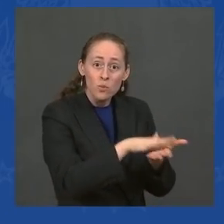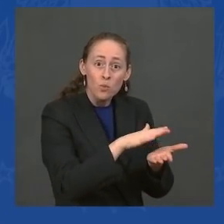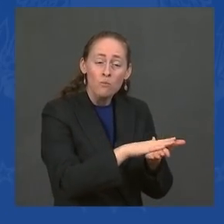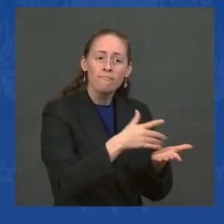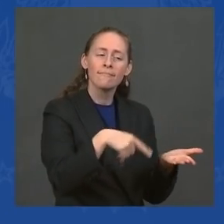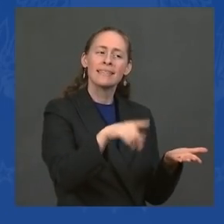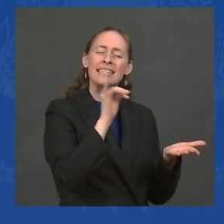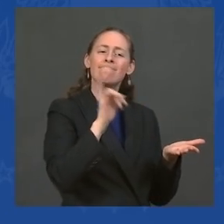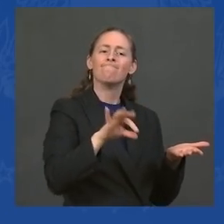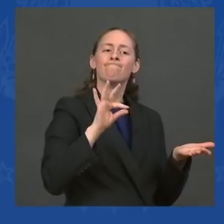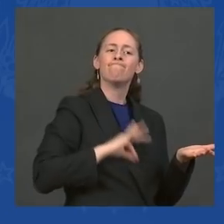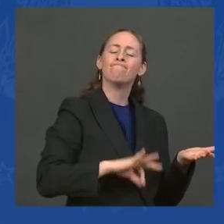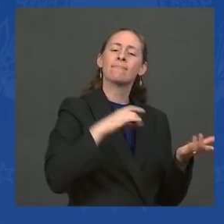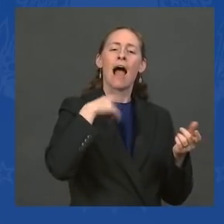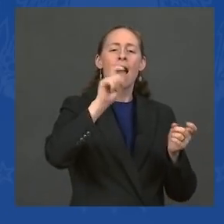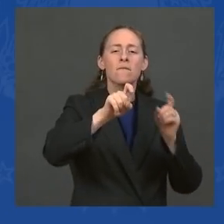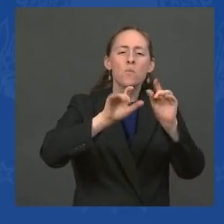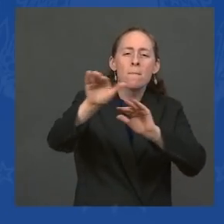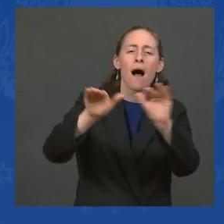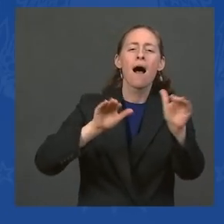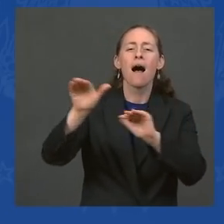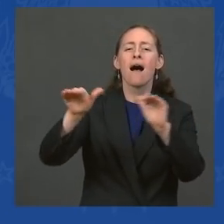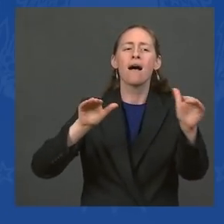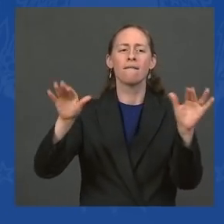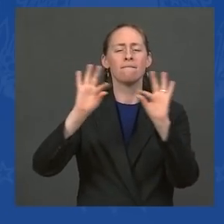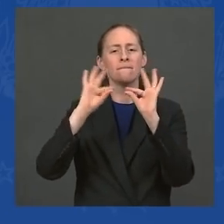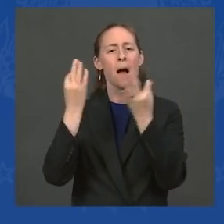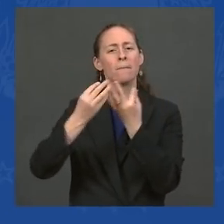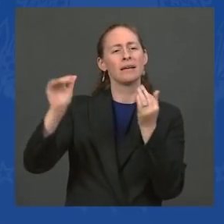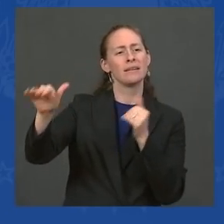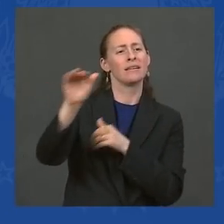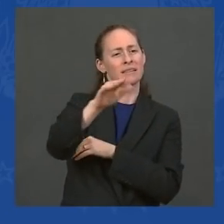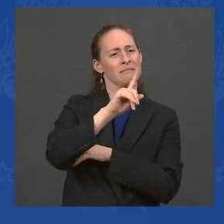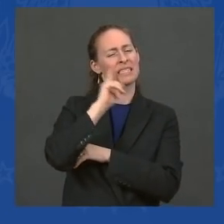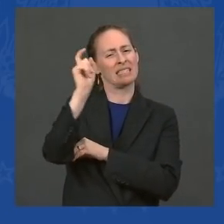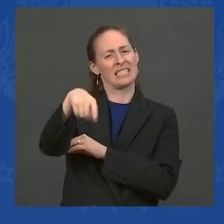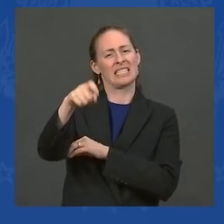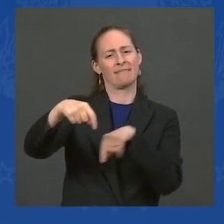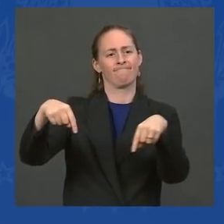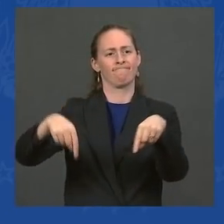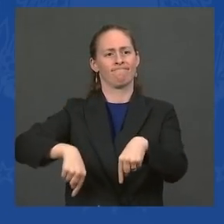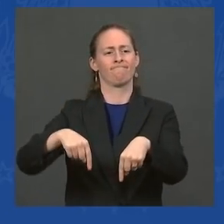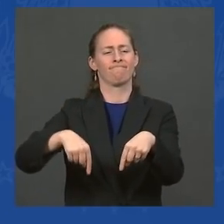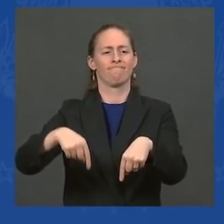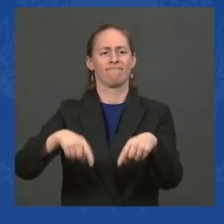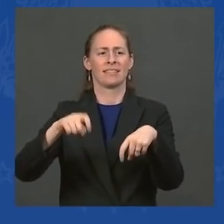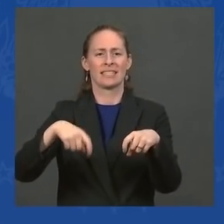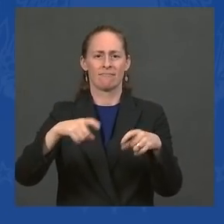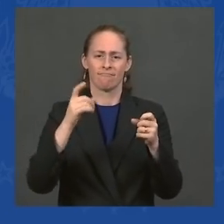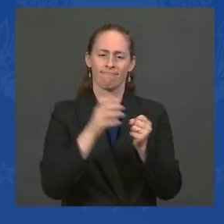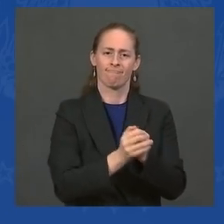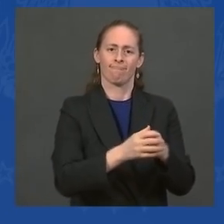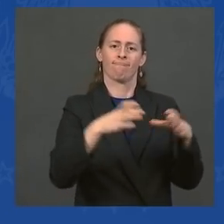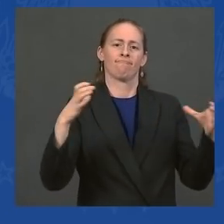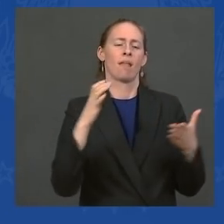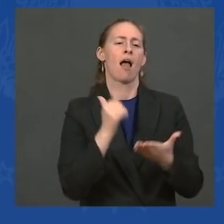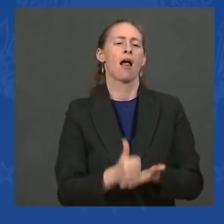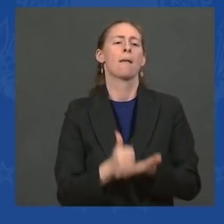and our economy needs so badly to be able to thrive. You know, you all know the statistics, particularly the teachers here: